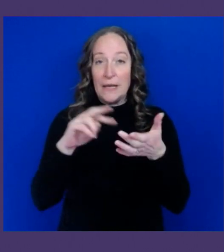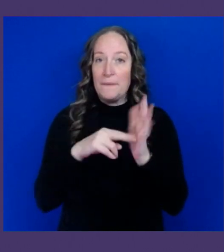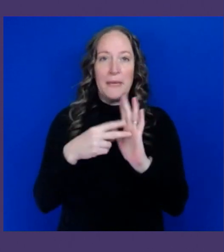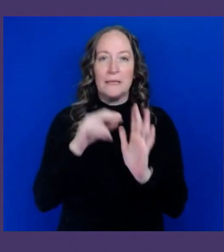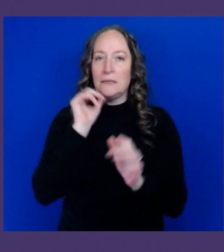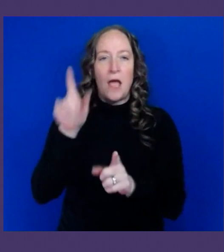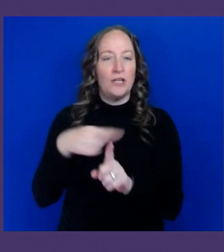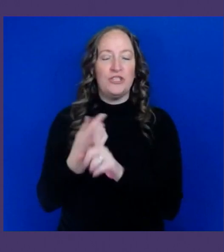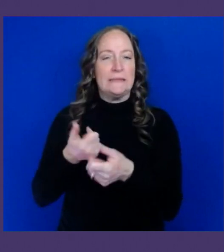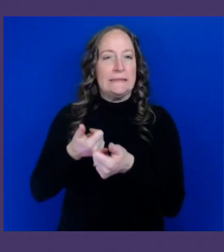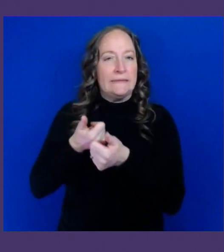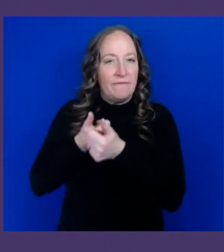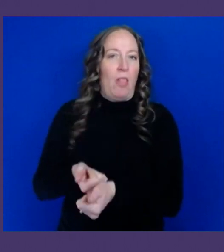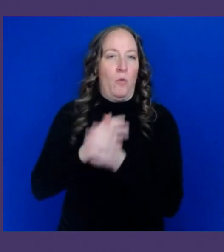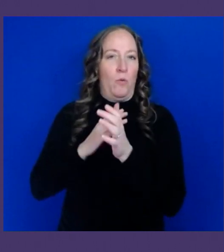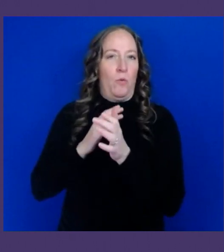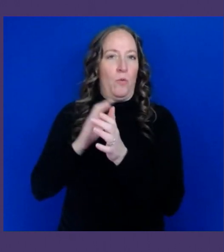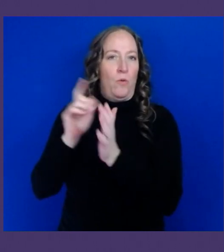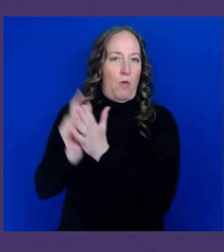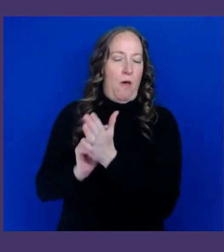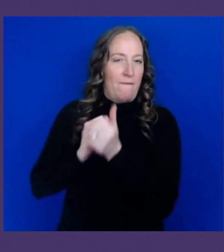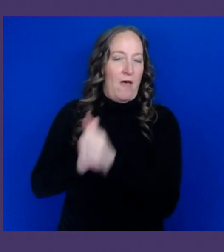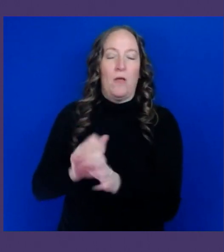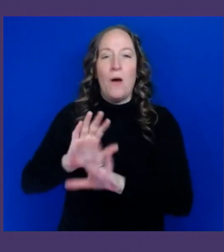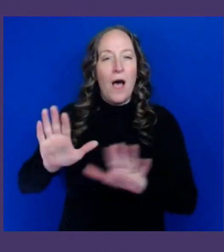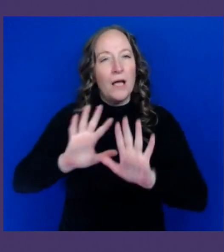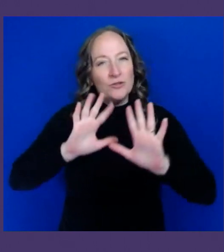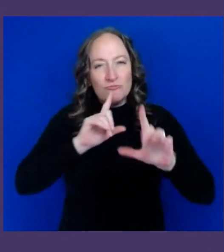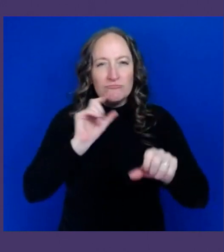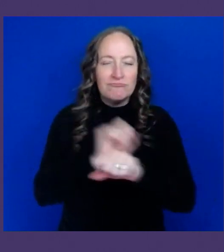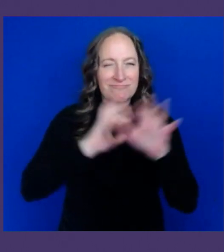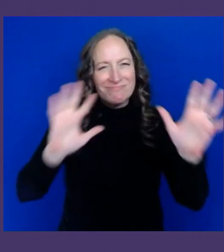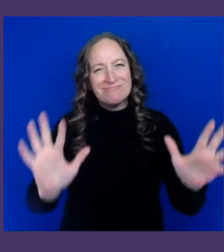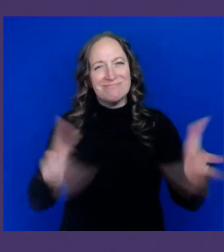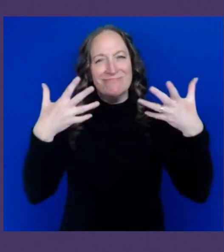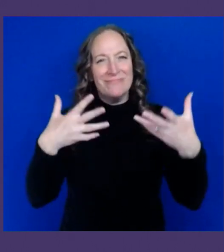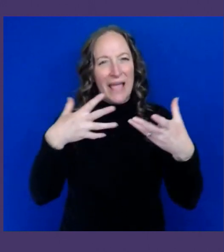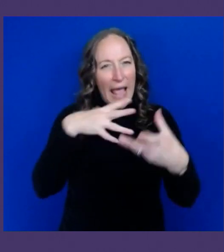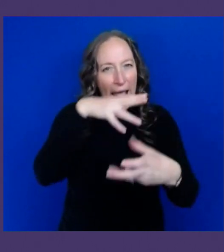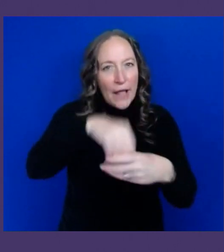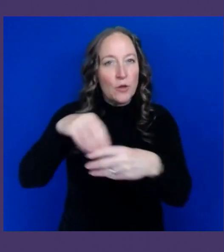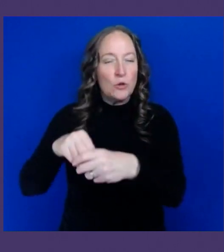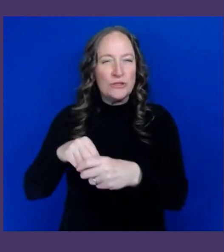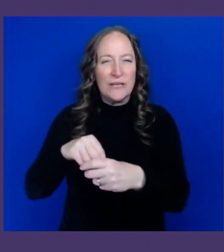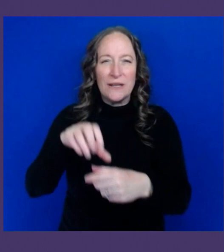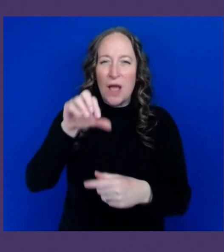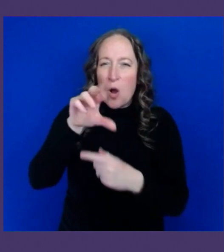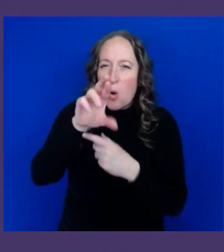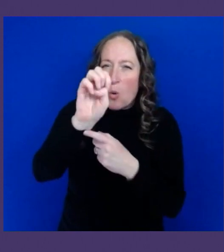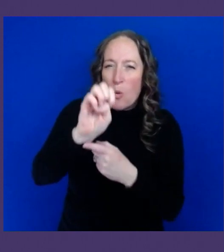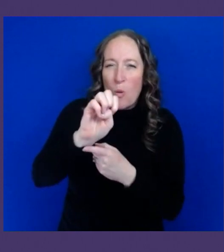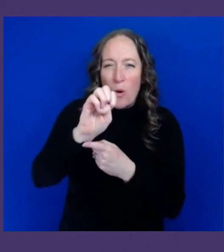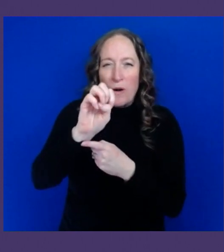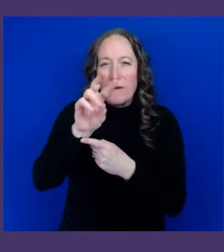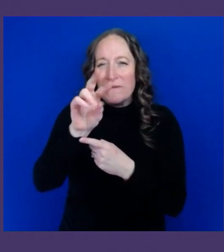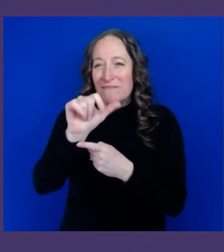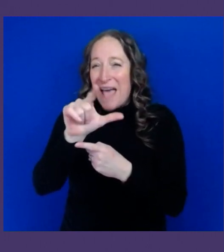to embracing inclusion as a core value. It involves promoting positive representations